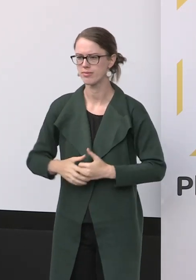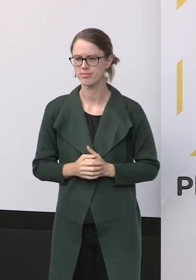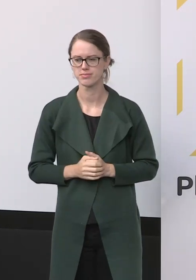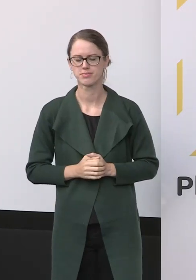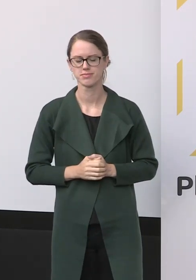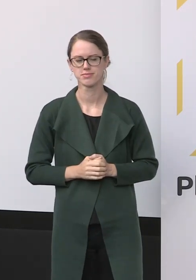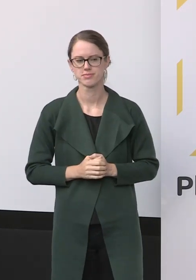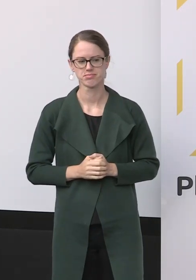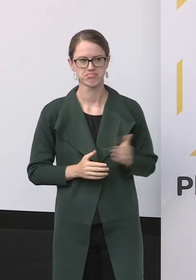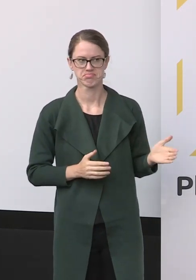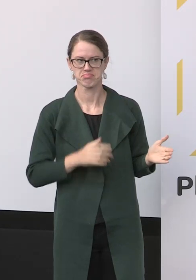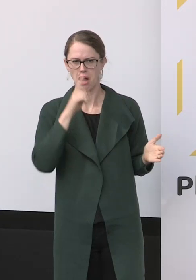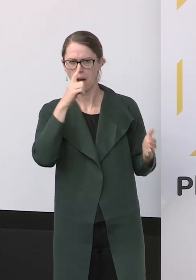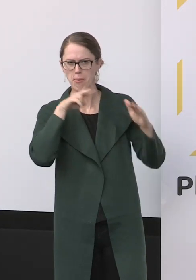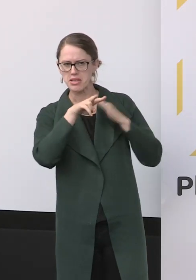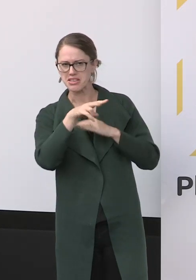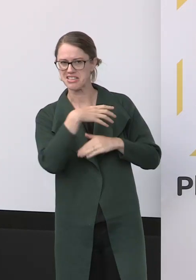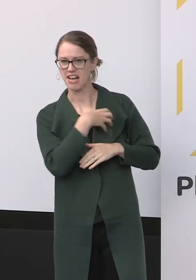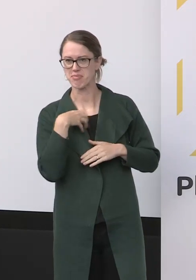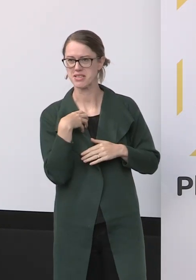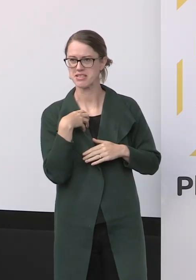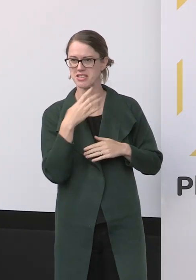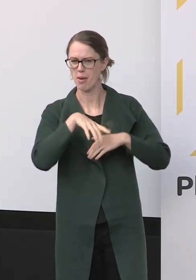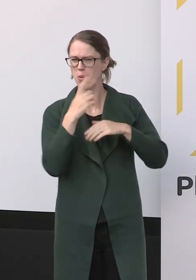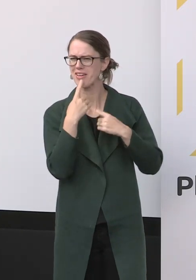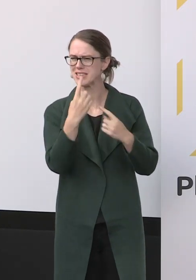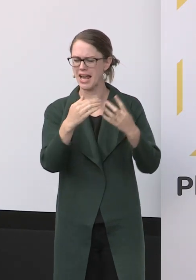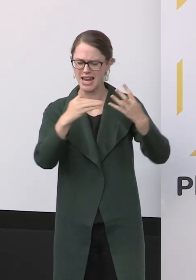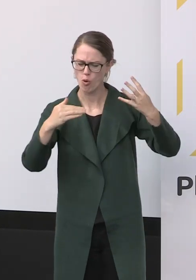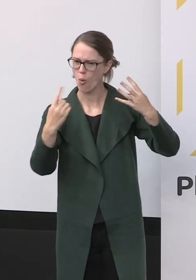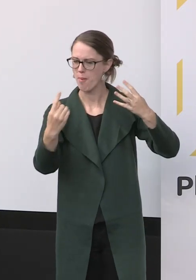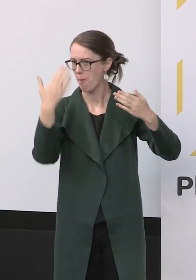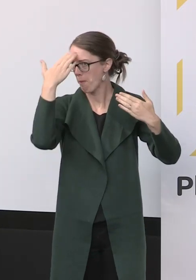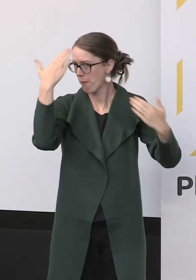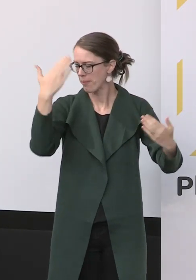why should government departments be telling people to stay home if they can? Well, I